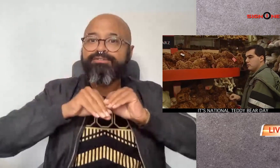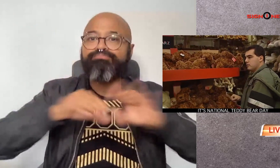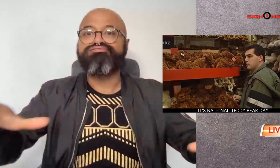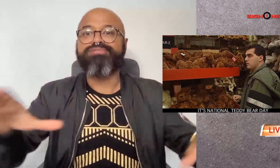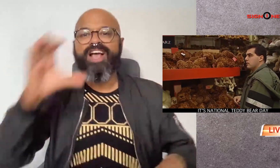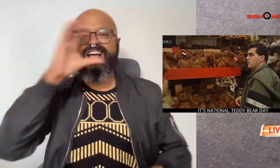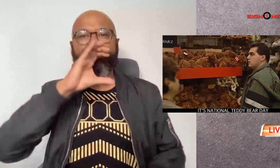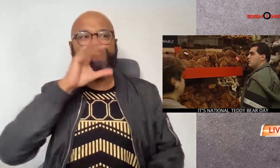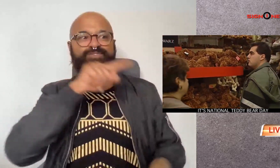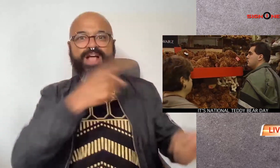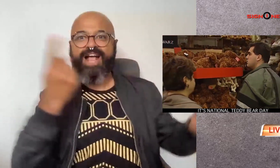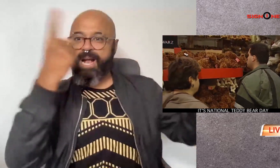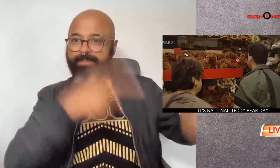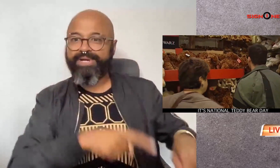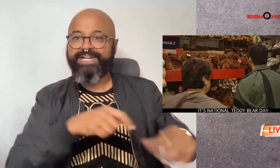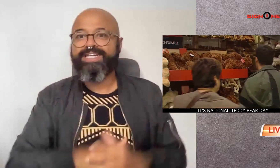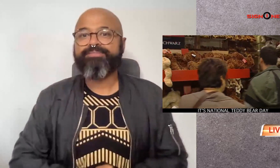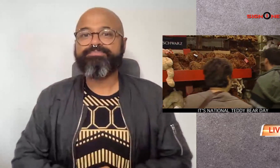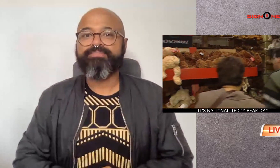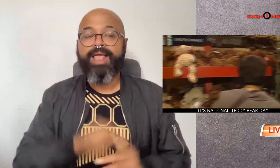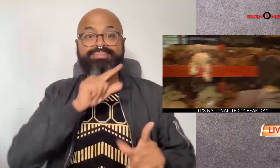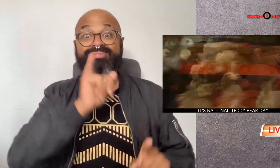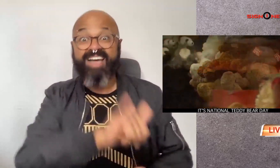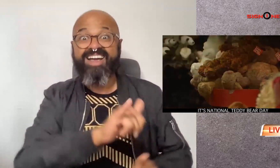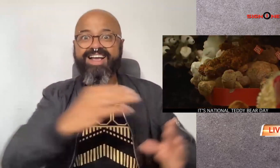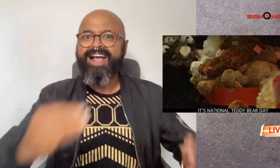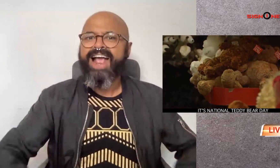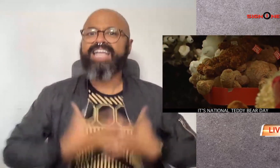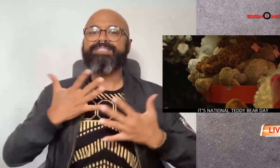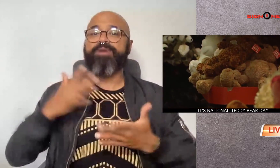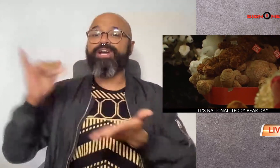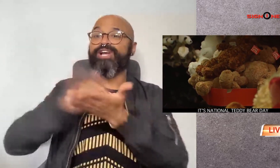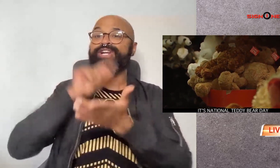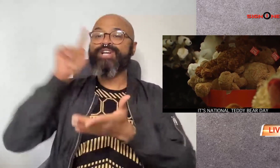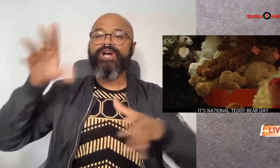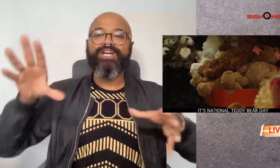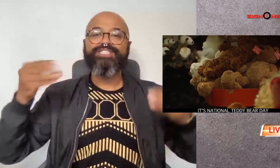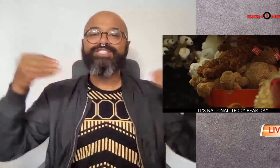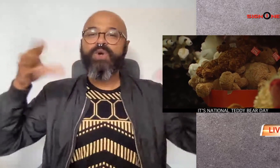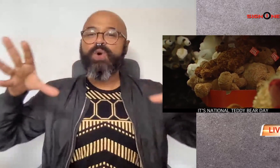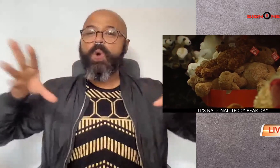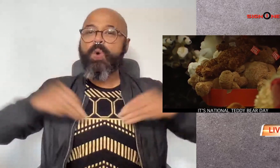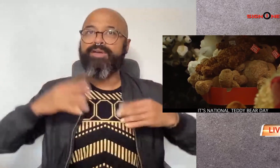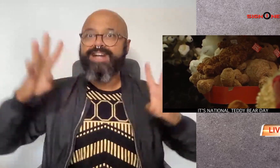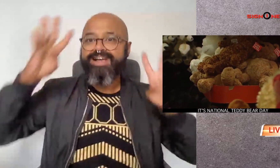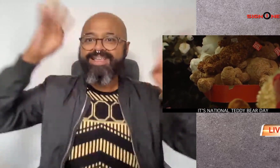the Washington Post published a cartoon of the event and that inspired a New York store owner